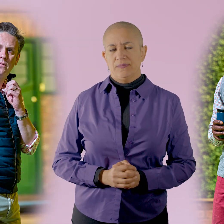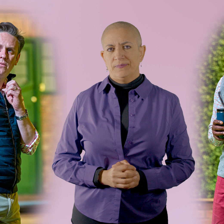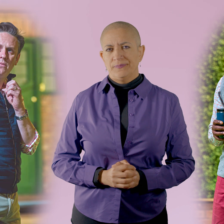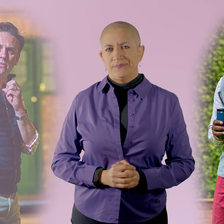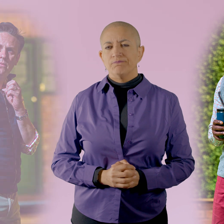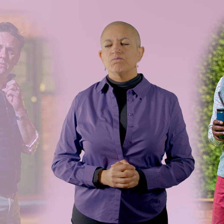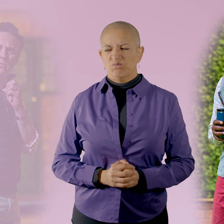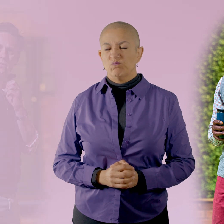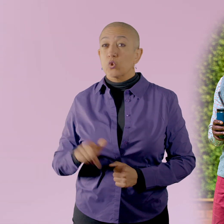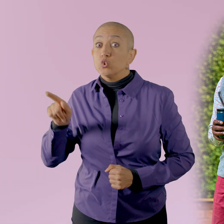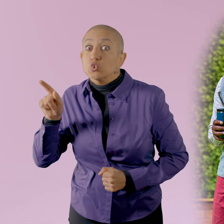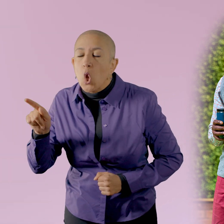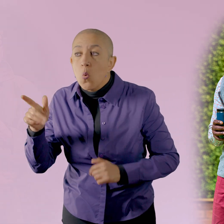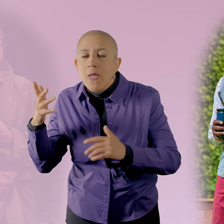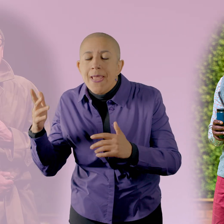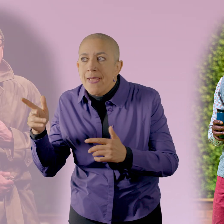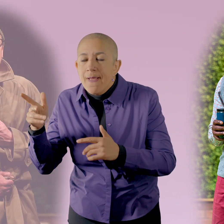He pretends to be somebody else